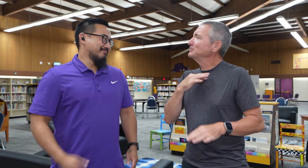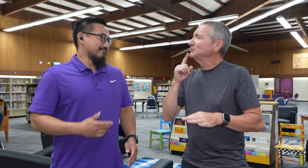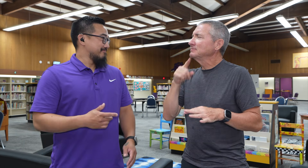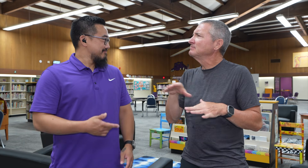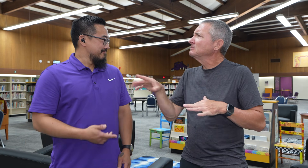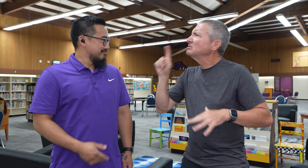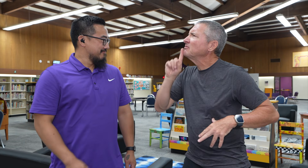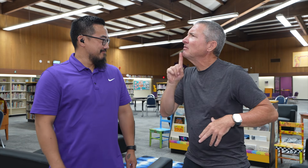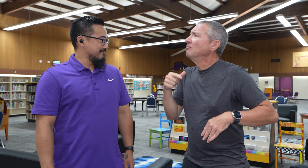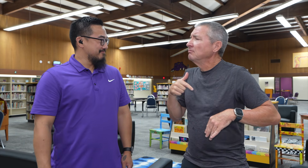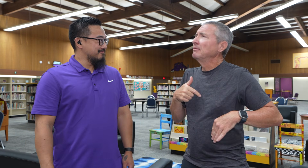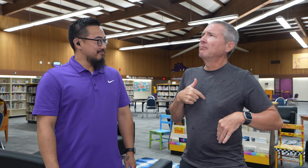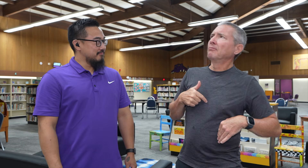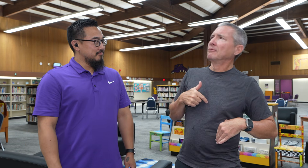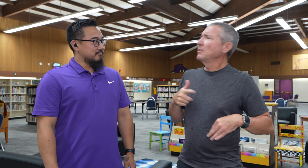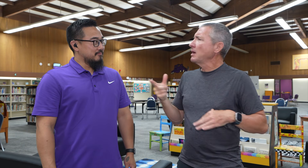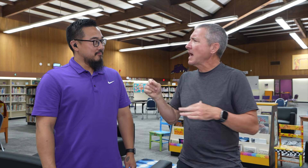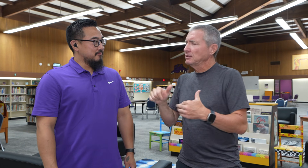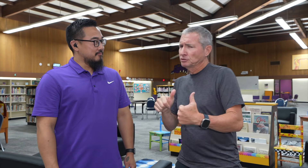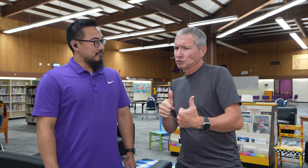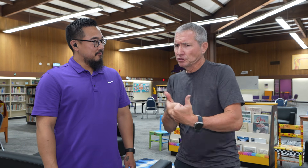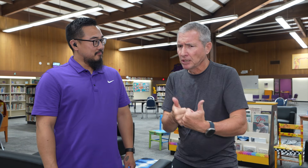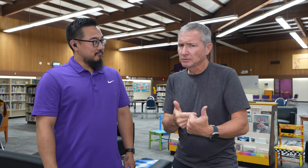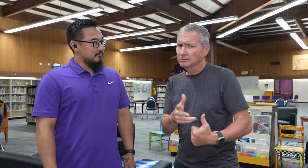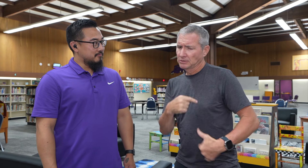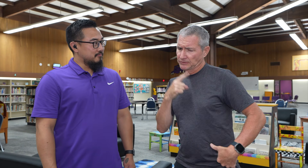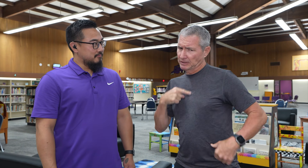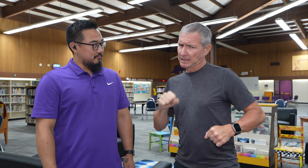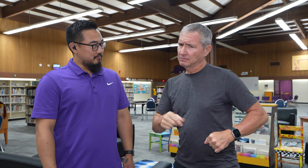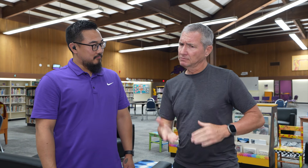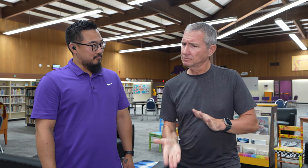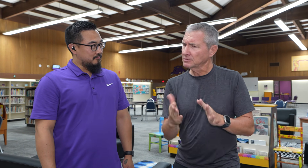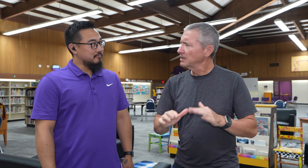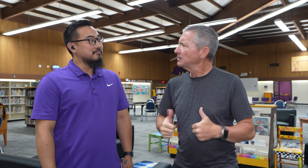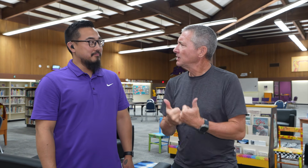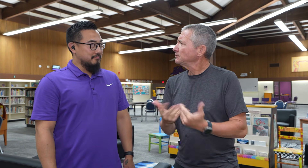How do you challenge students who doubt themselves because of their deafness?